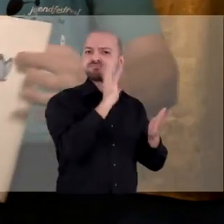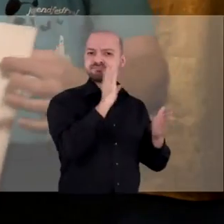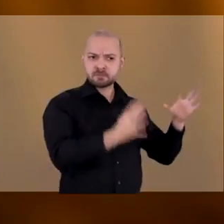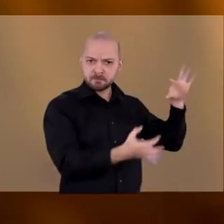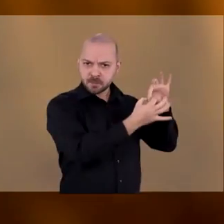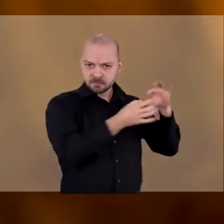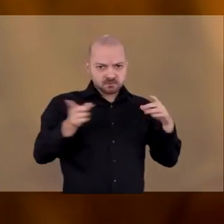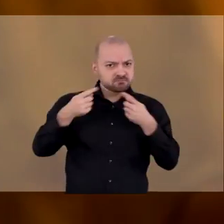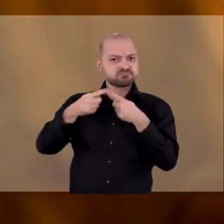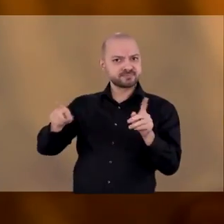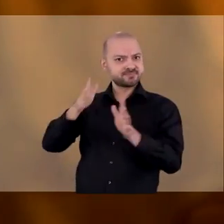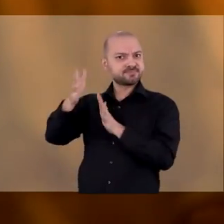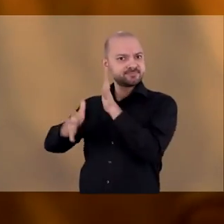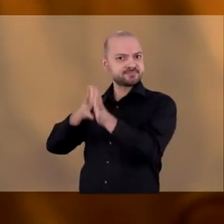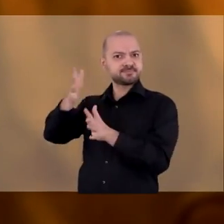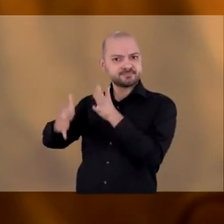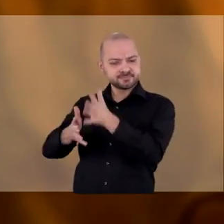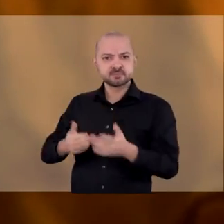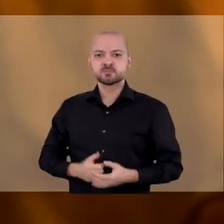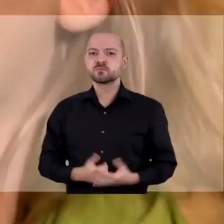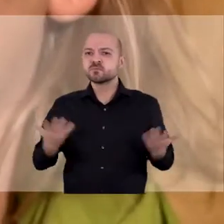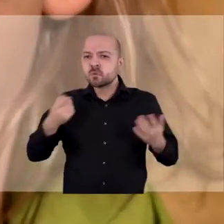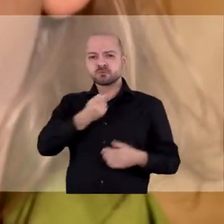Written language, however, is based on spoken language.